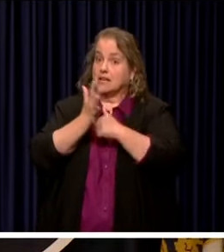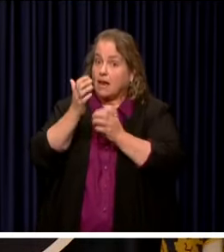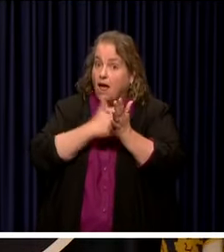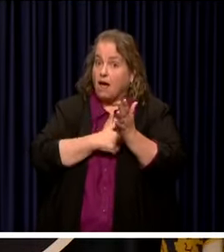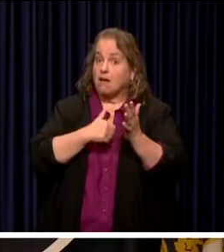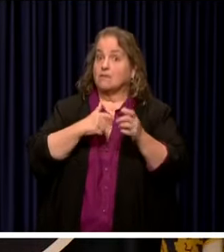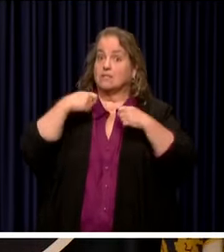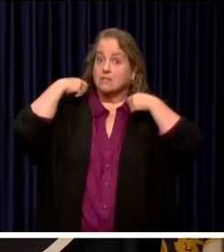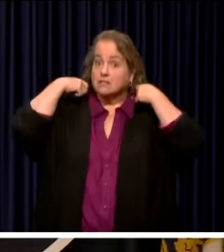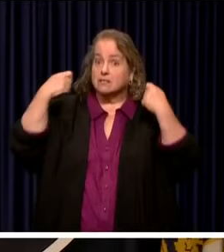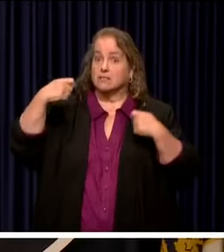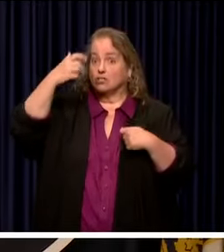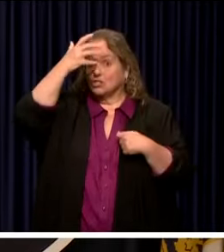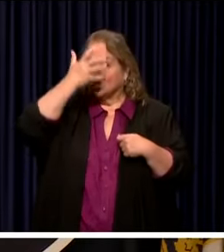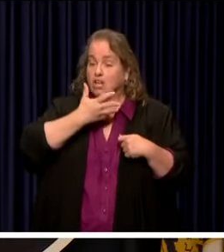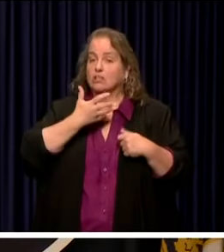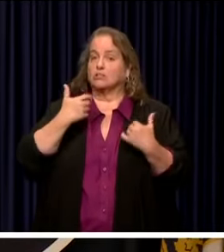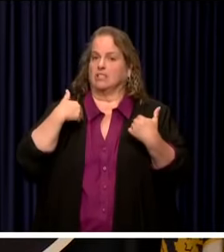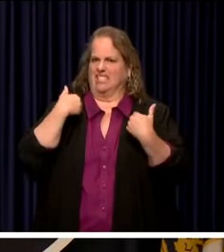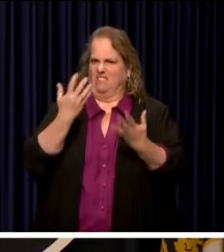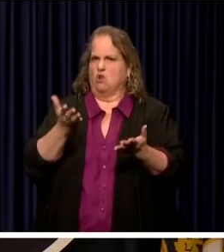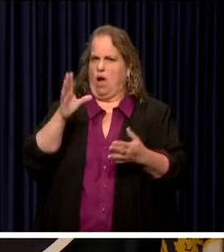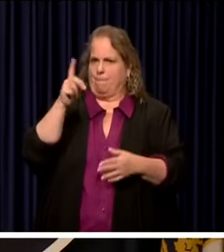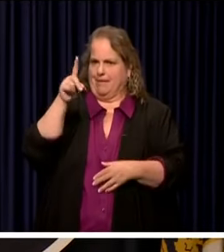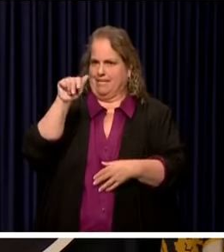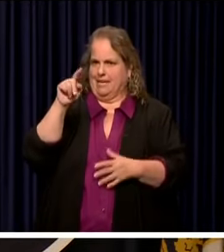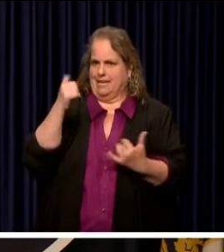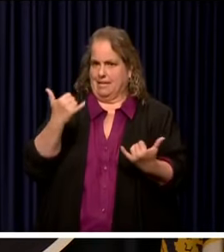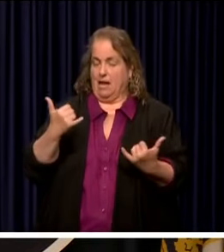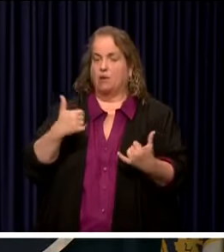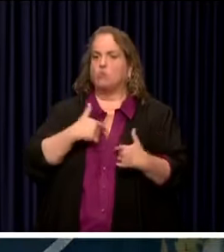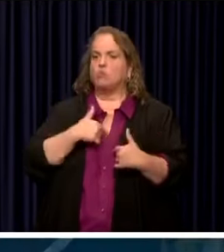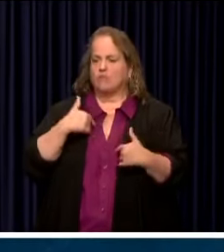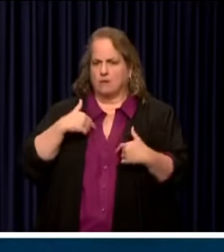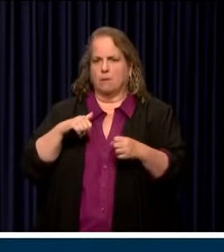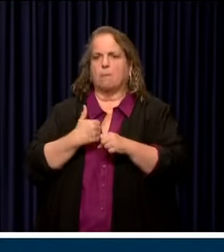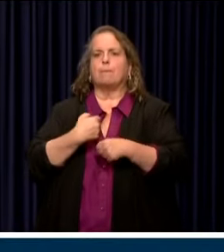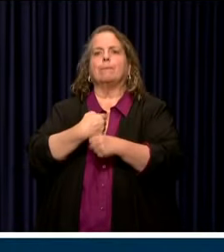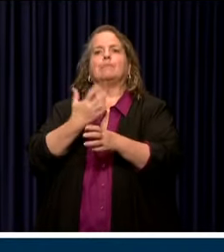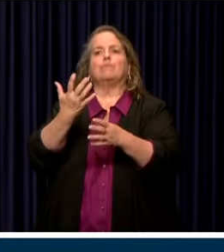DOING A GREAT JOB OF MANUFACTURING THESE AND THEY'RE GOING DIRECTLY OUT TO THE HEALTH